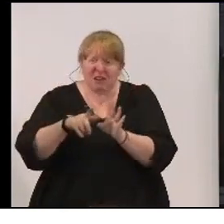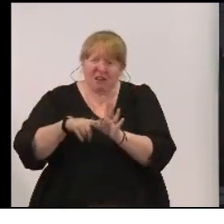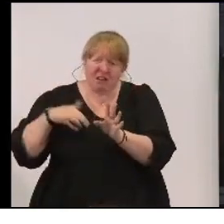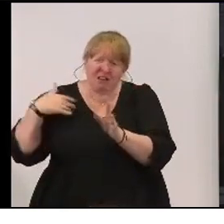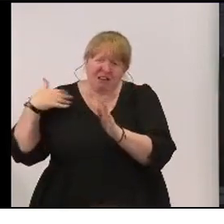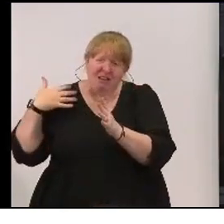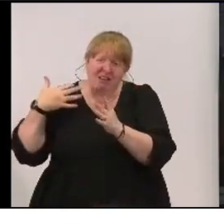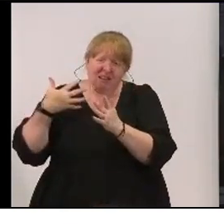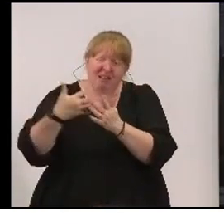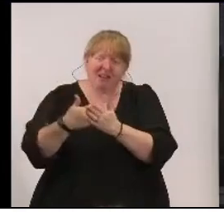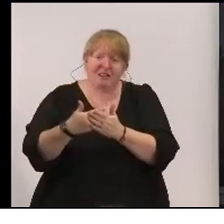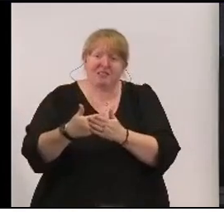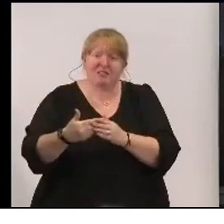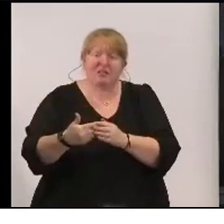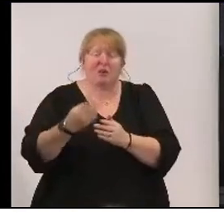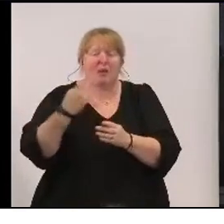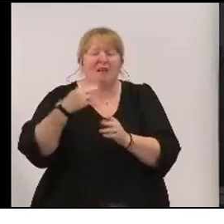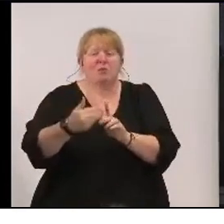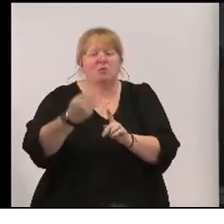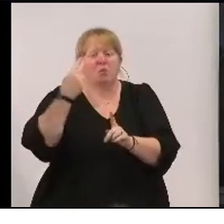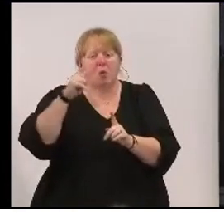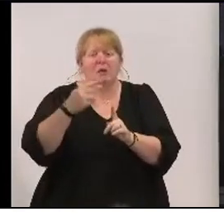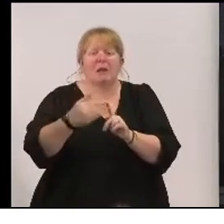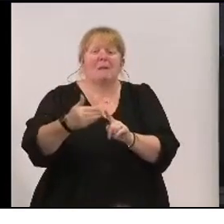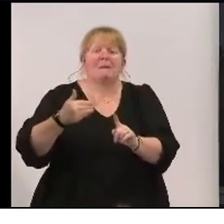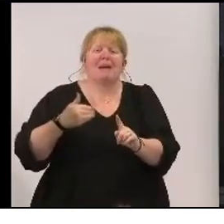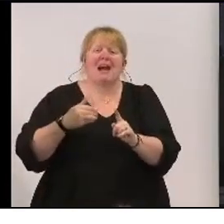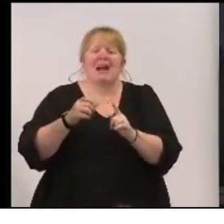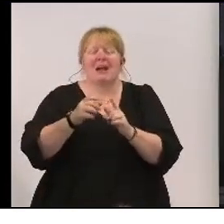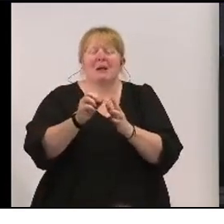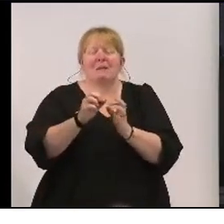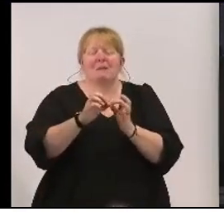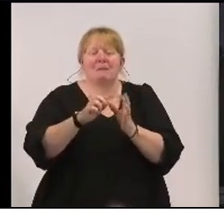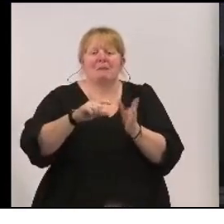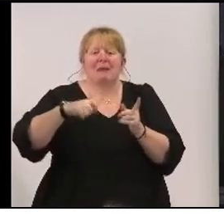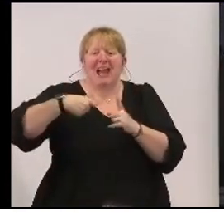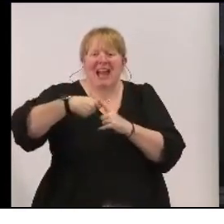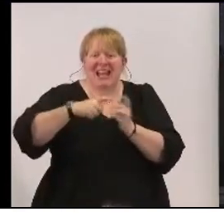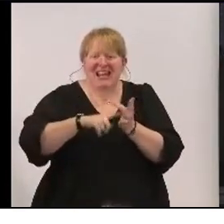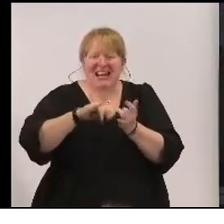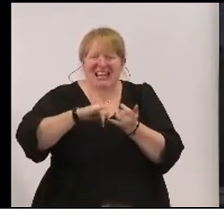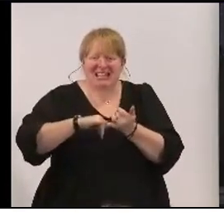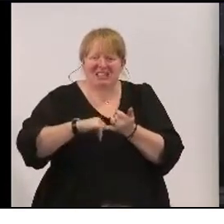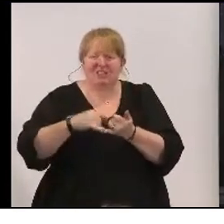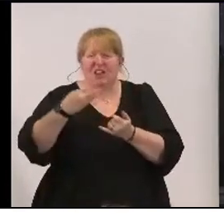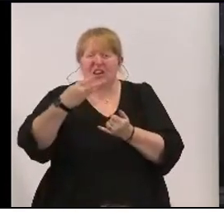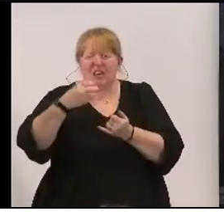We have a backlist as it's called, or something like 90,000 eBooks.